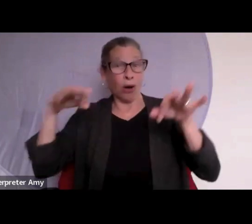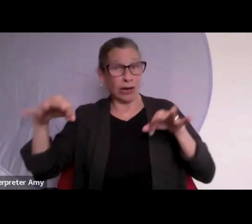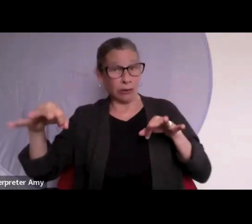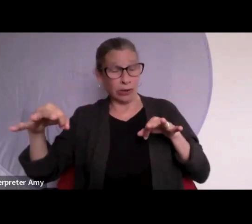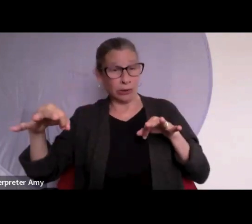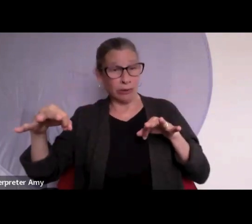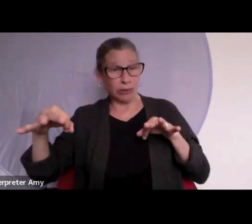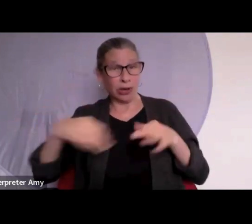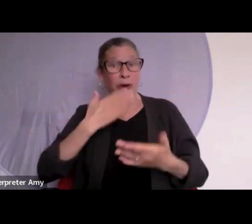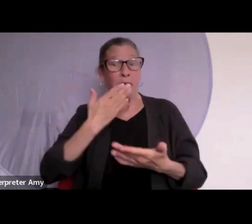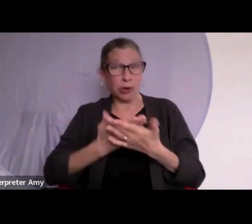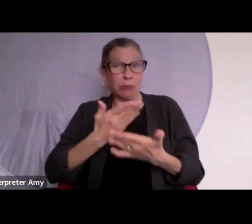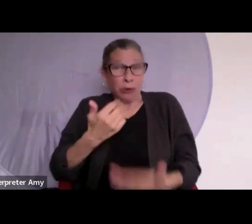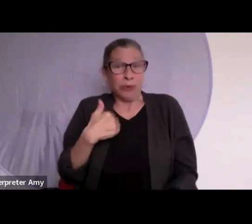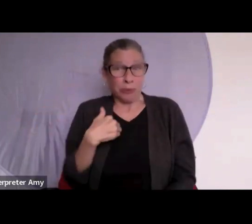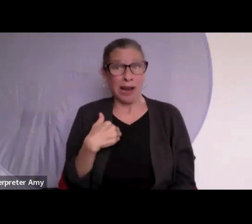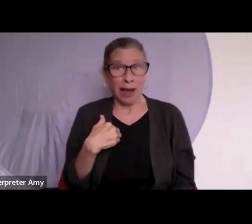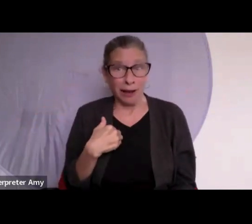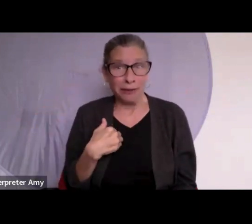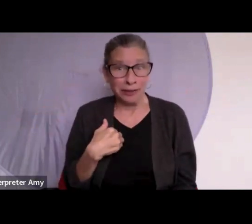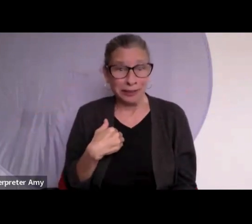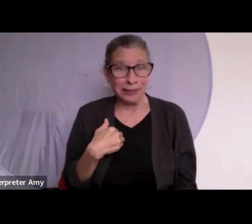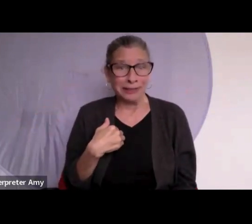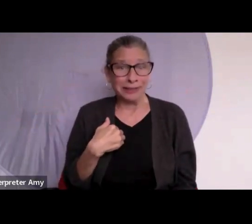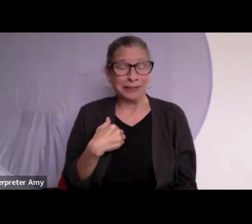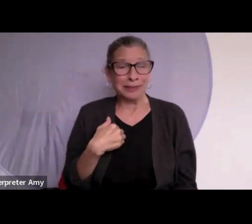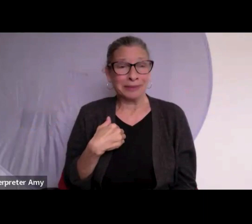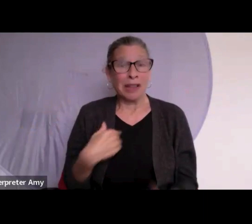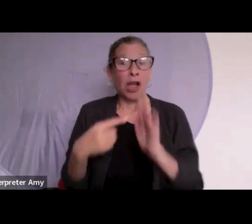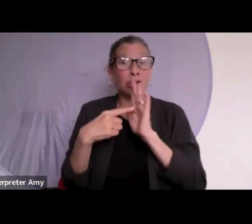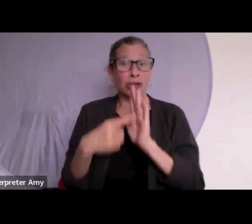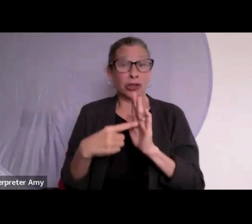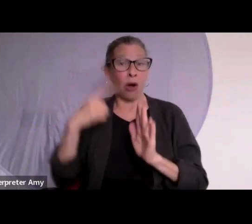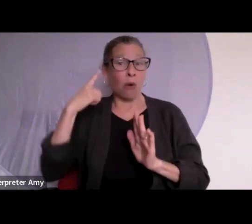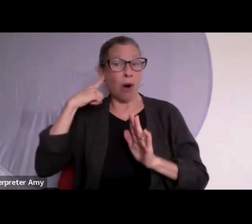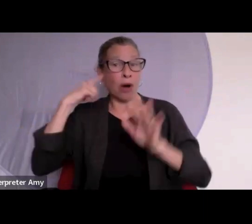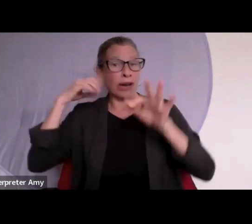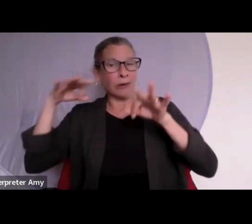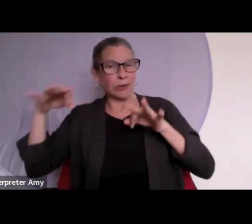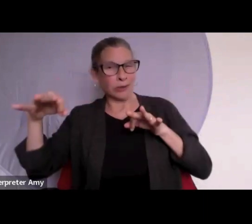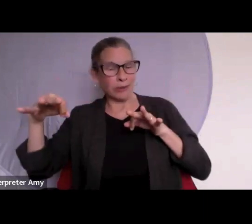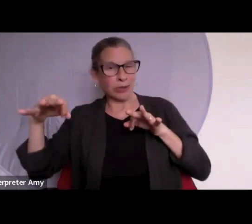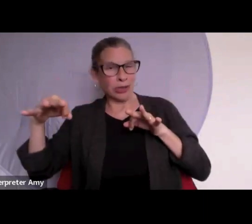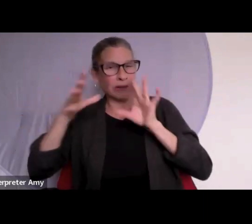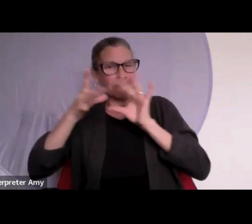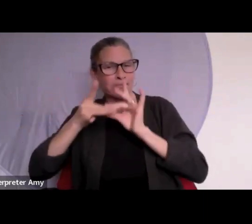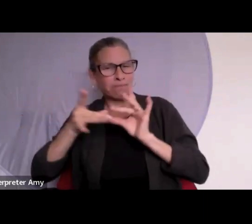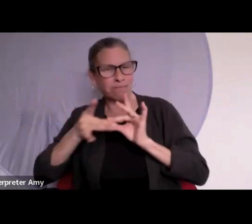that we do have audio description for this one. To show audio description, we needed to sync it up with a